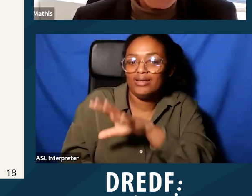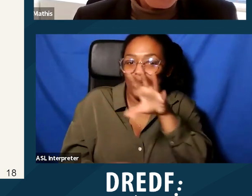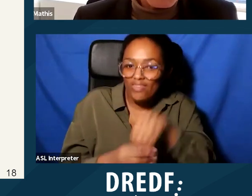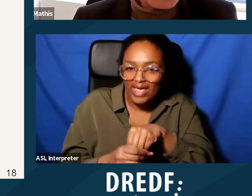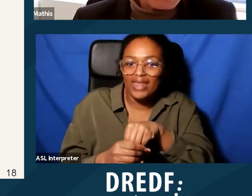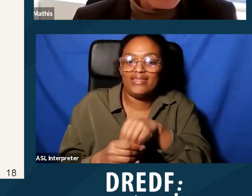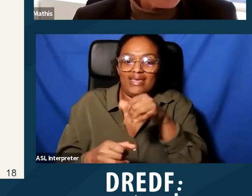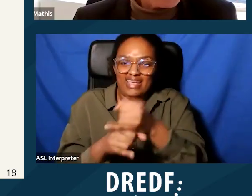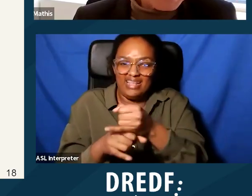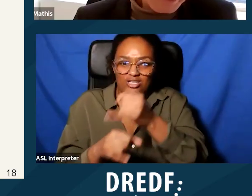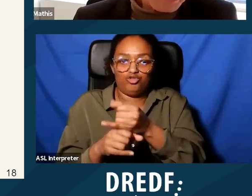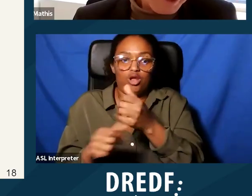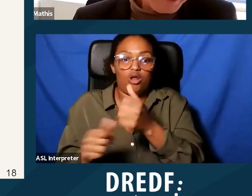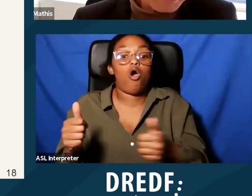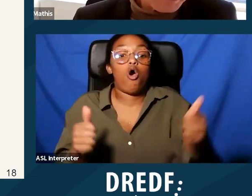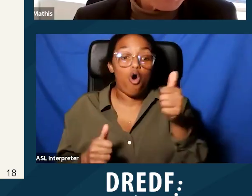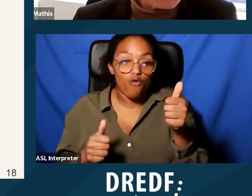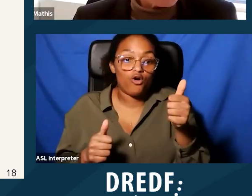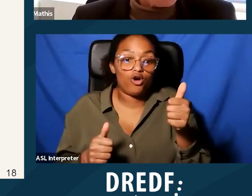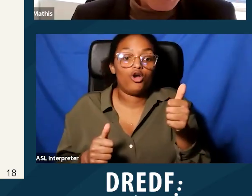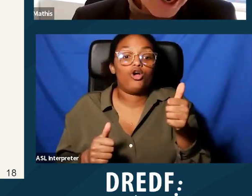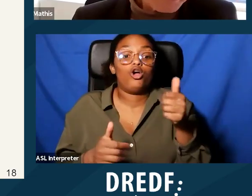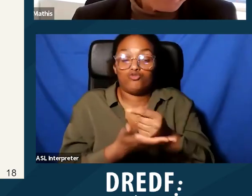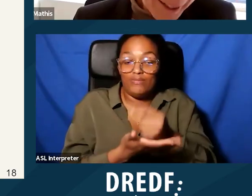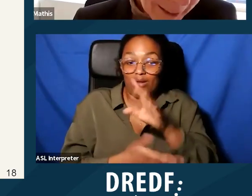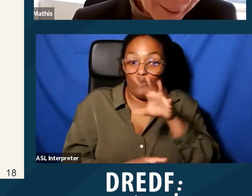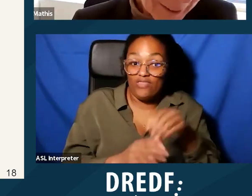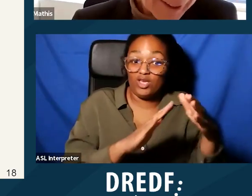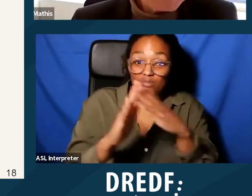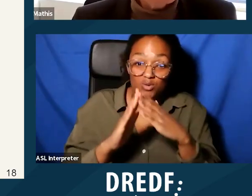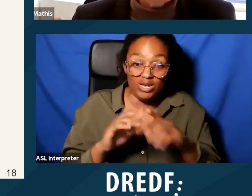And the Supreme Court said: The State correctly used the past tense;